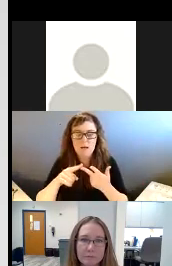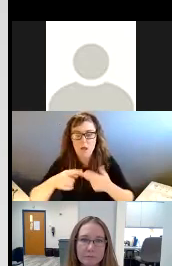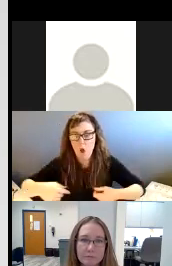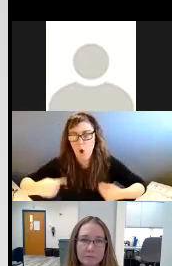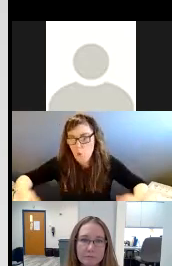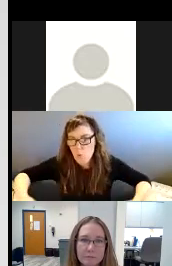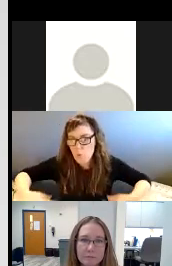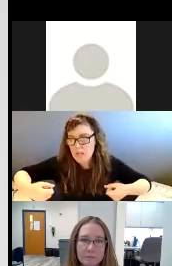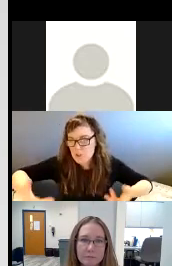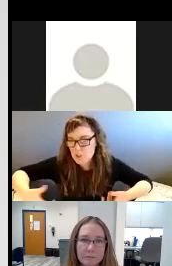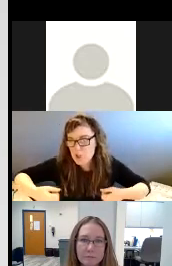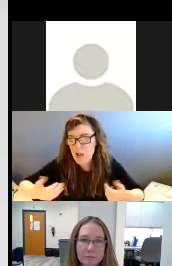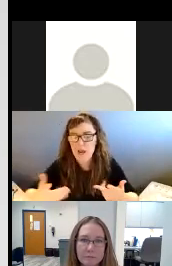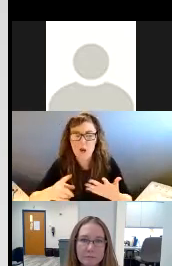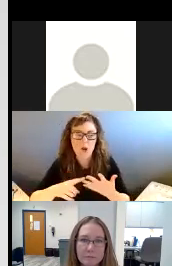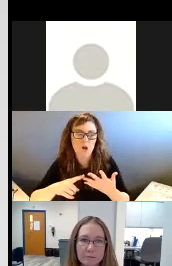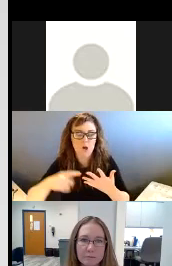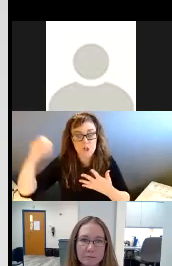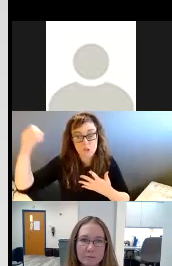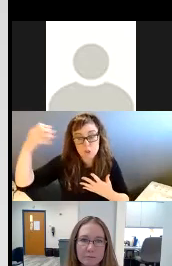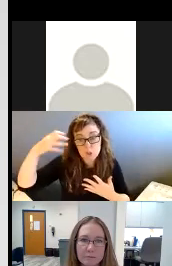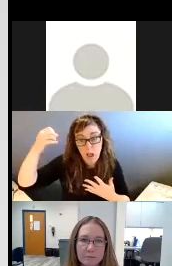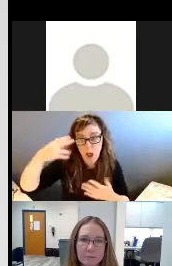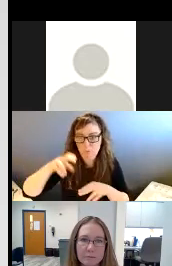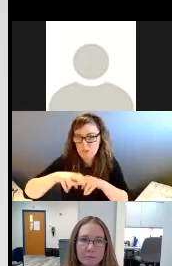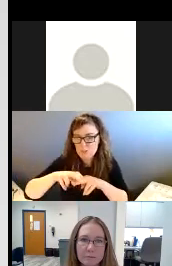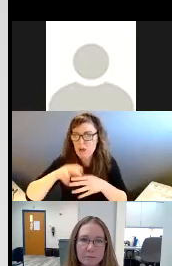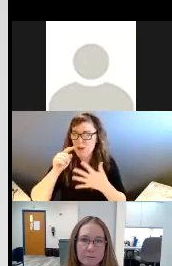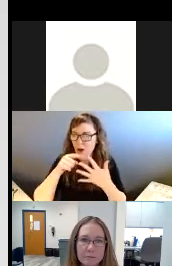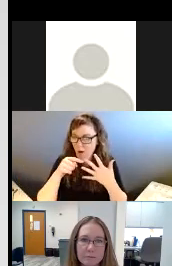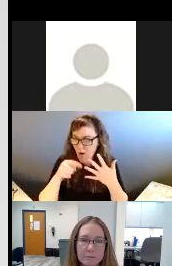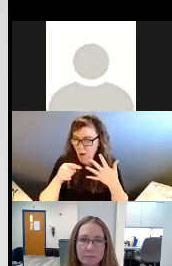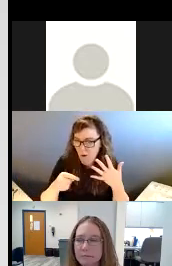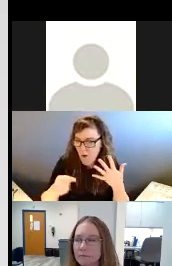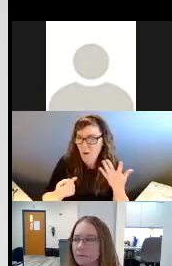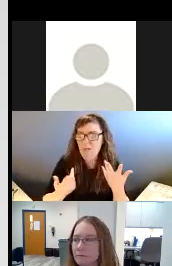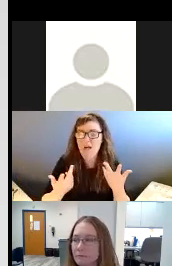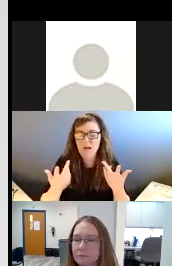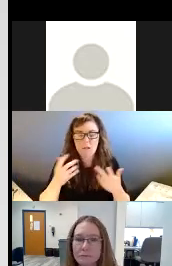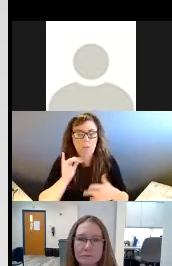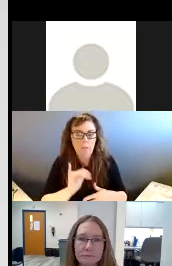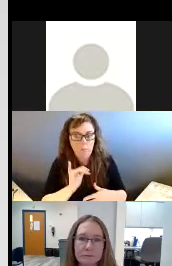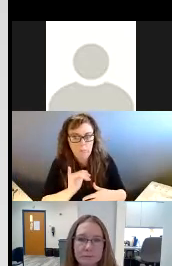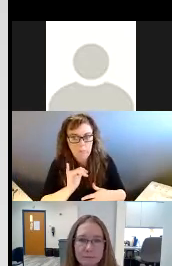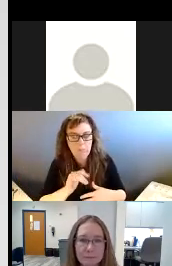THE TEAM AND THE FAMILY HAD TO GO THROUGH THEIR CHECKLIST HERE. WHAT IS THE PROJECTED STATUS FOR DISCHARGE,